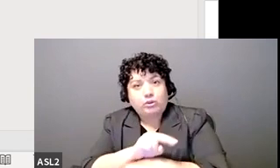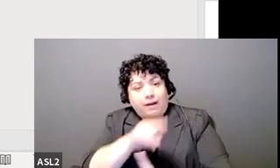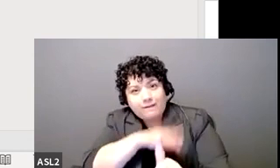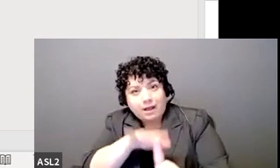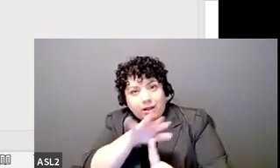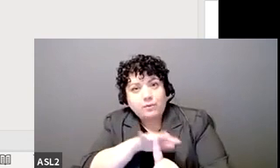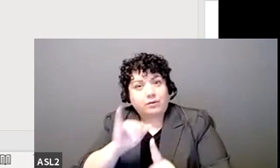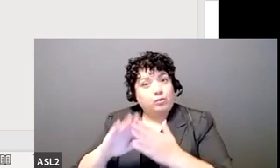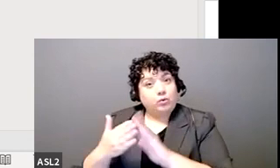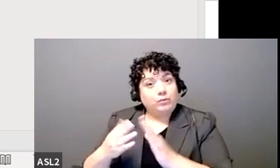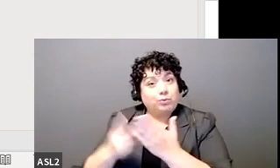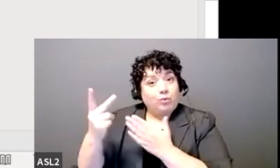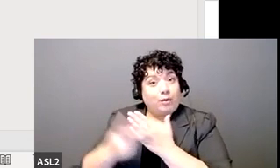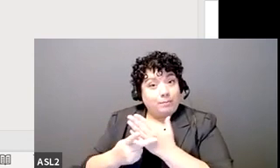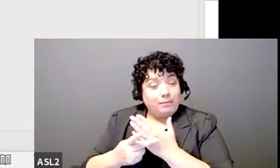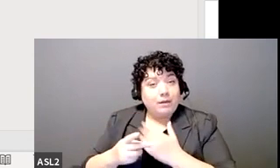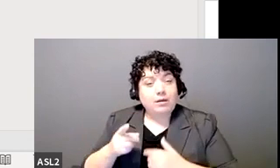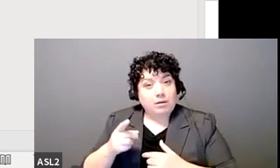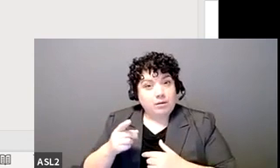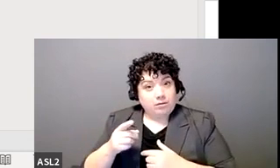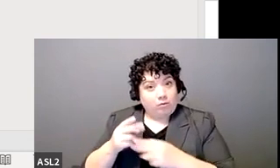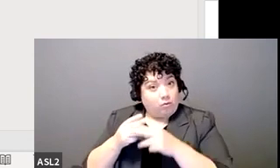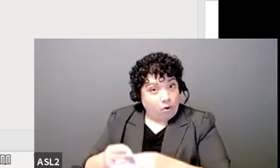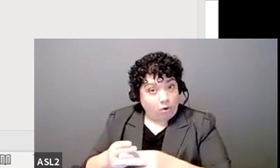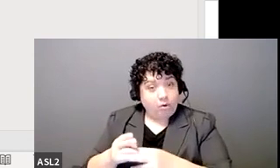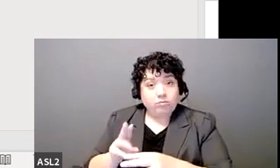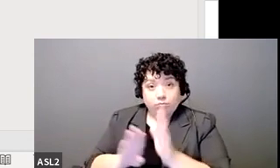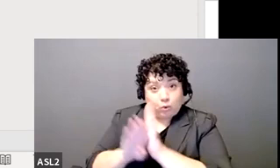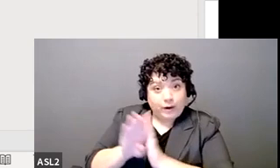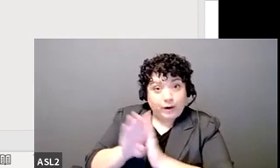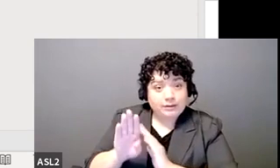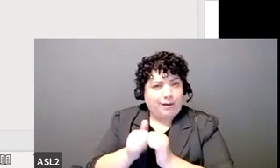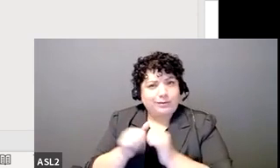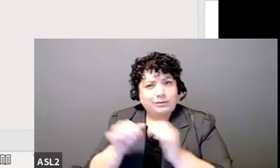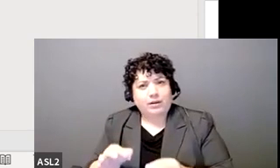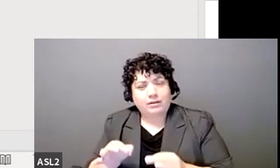do we call how do we define progress what are some of the evaluation approaches that we can use so